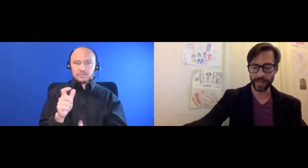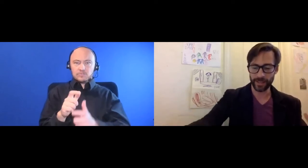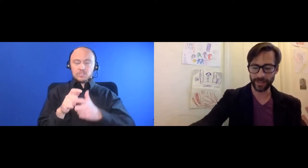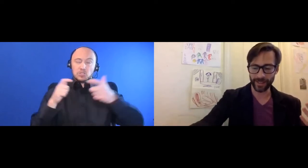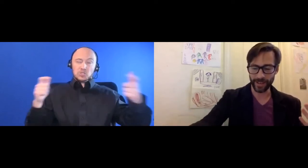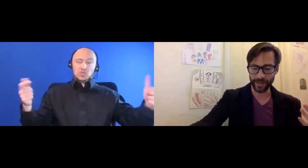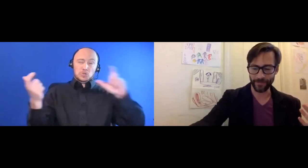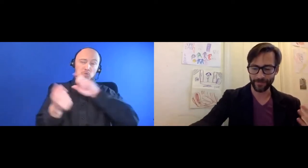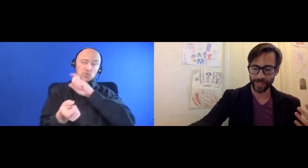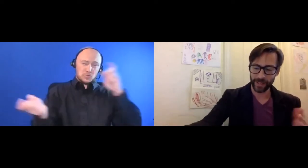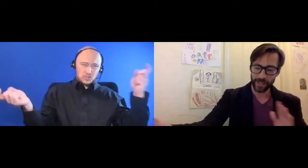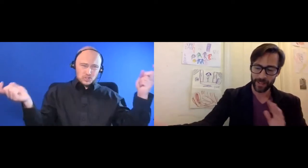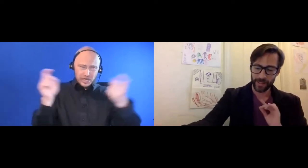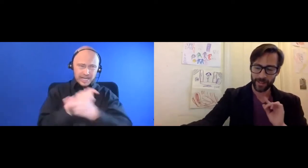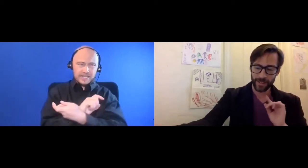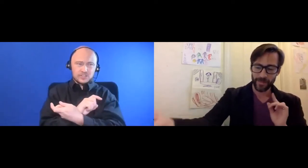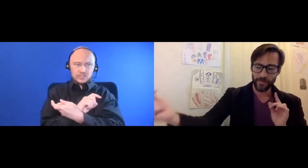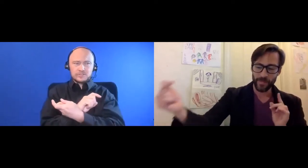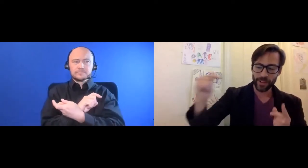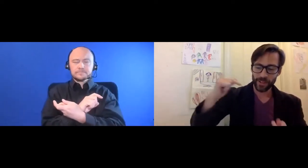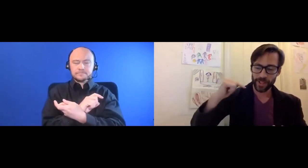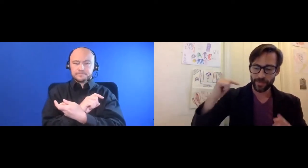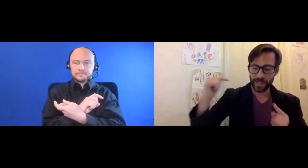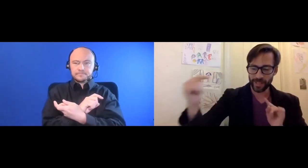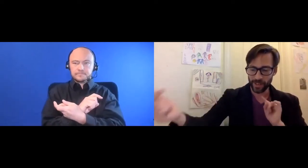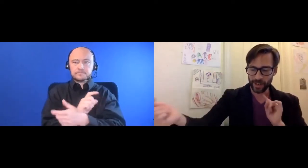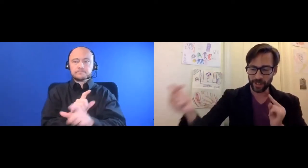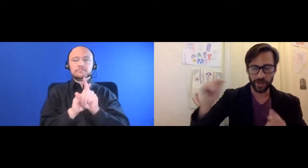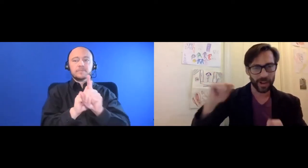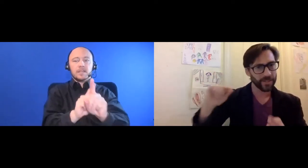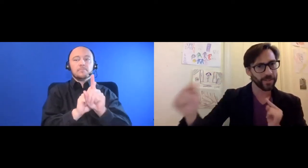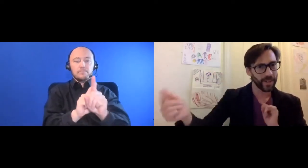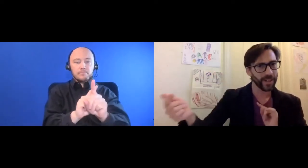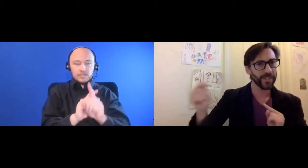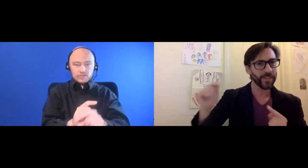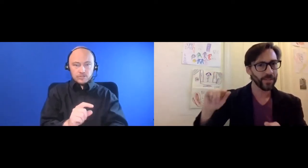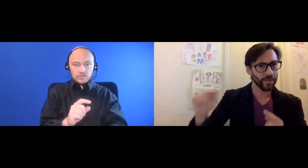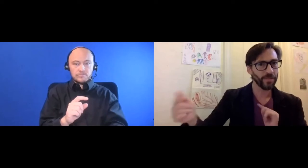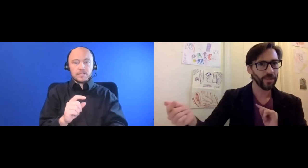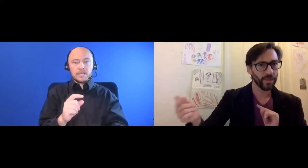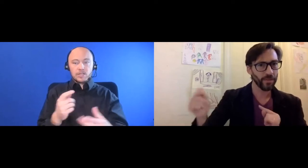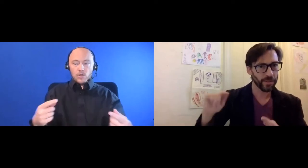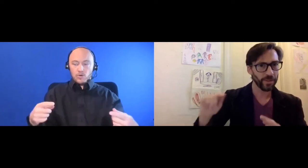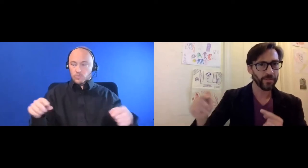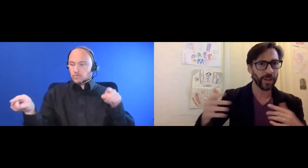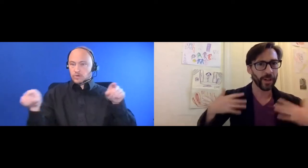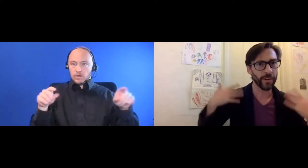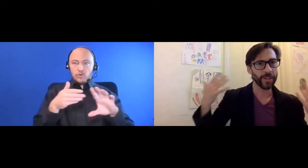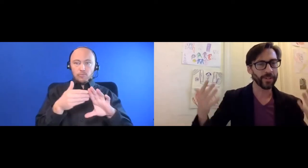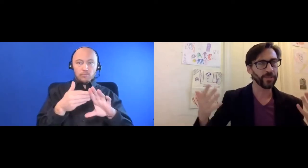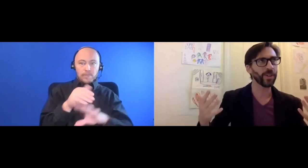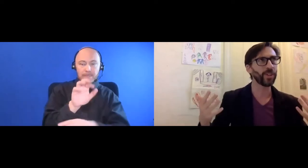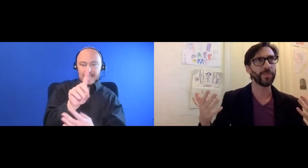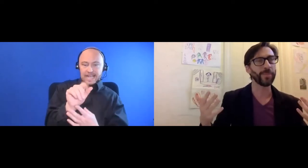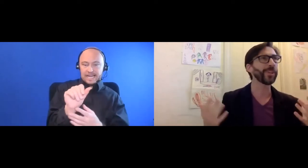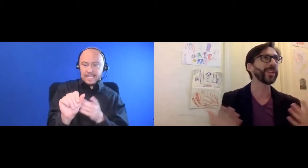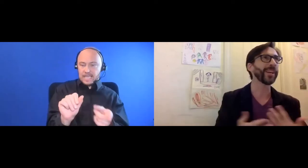and I think mentorship that can talk across those lines is so crucial for our own historical memory